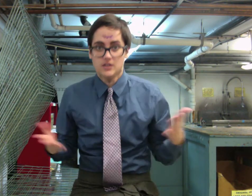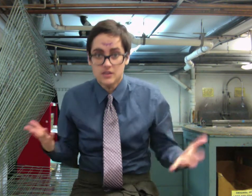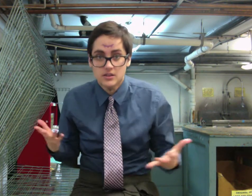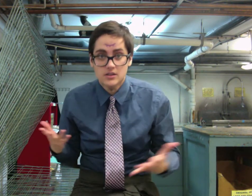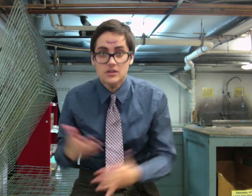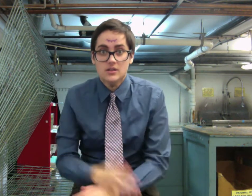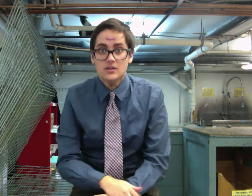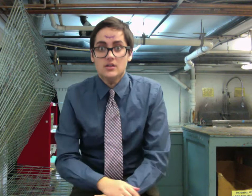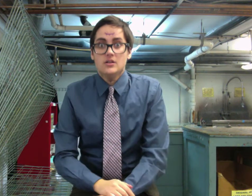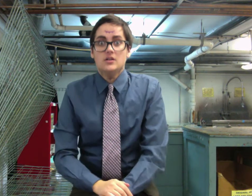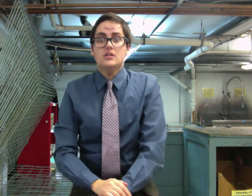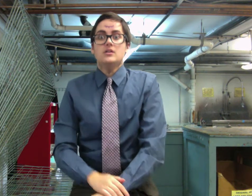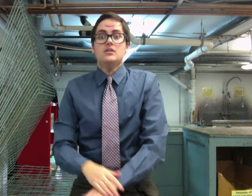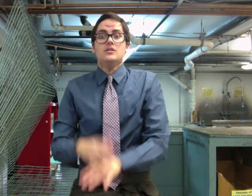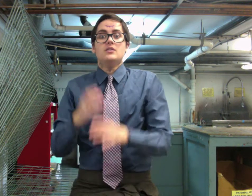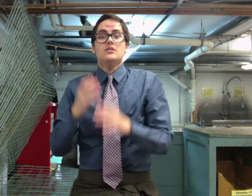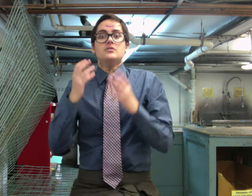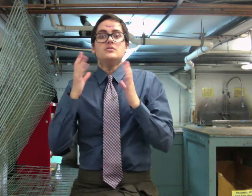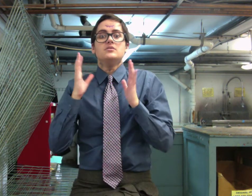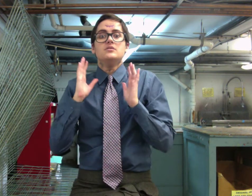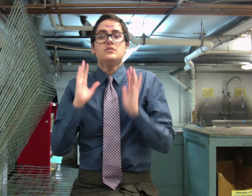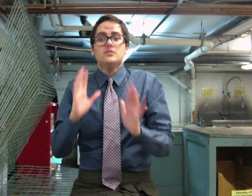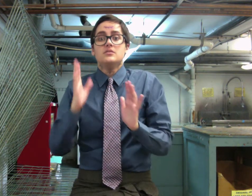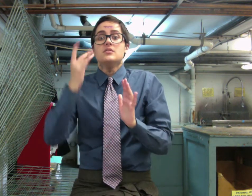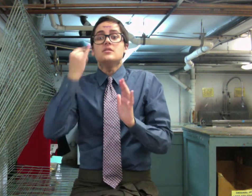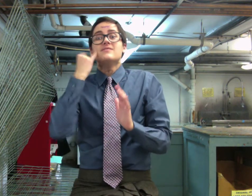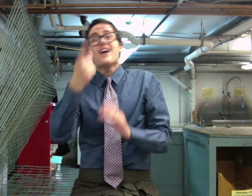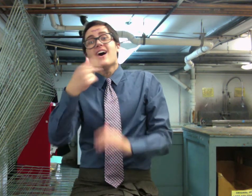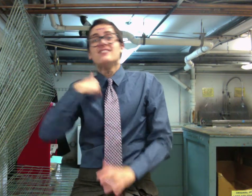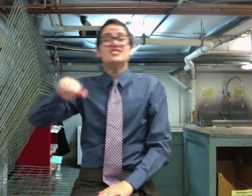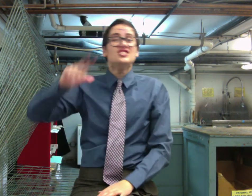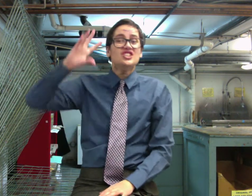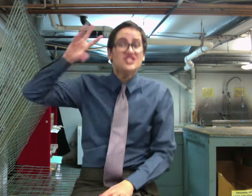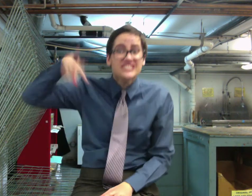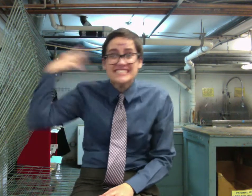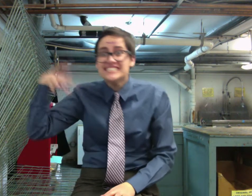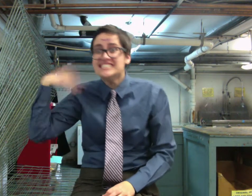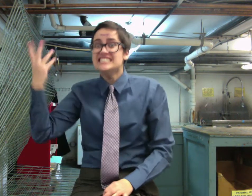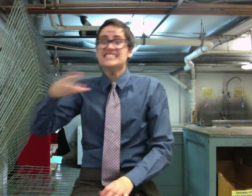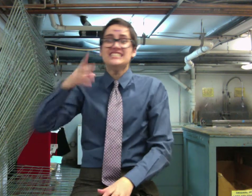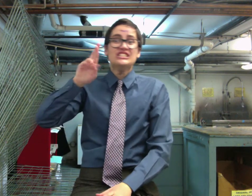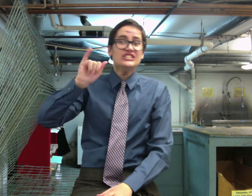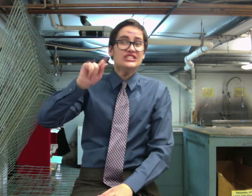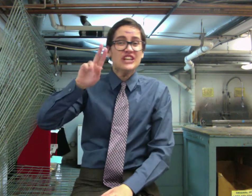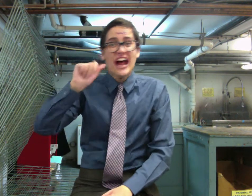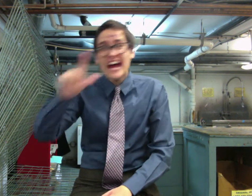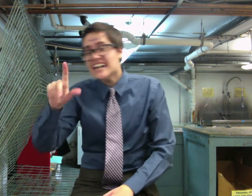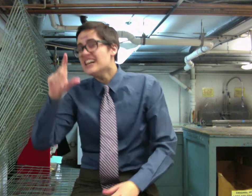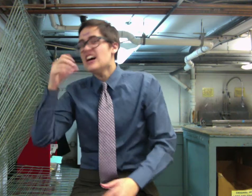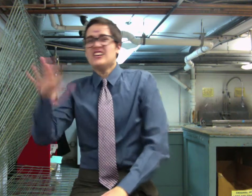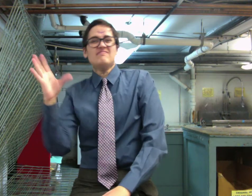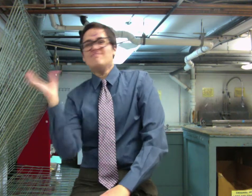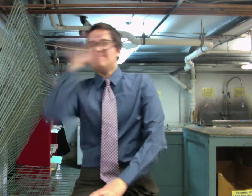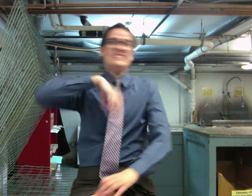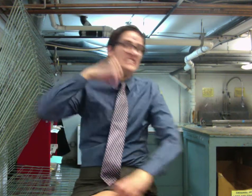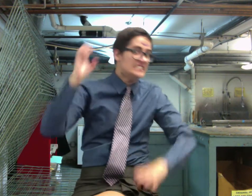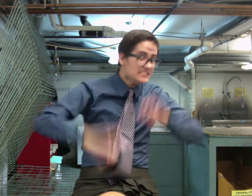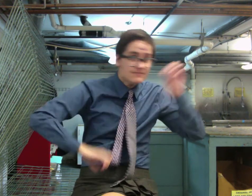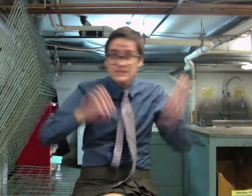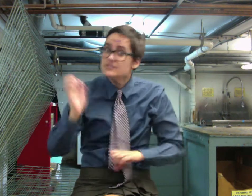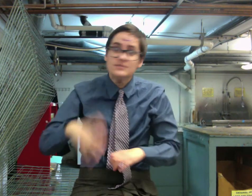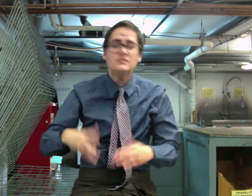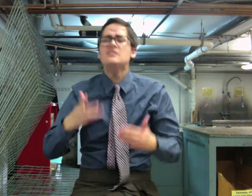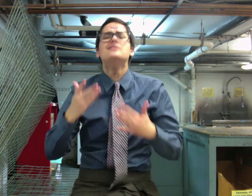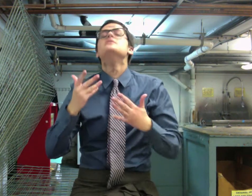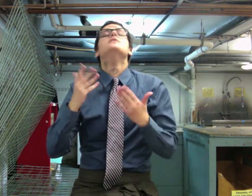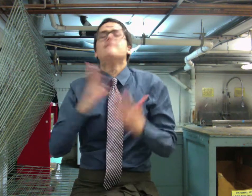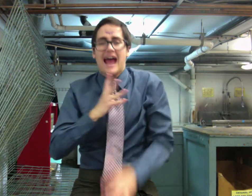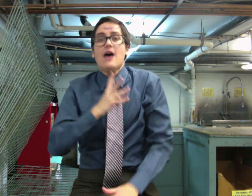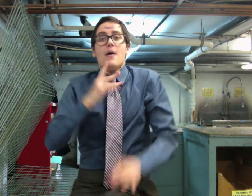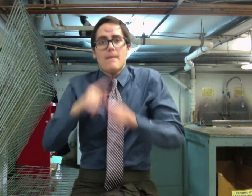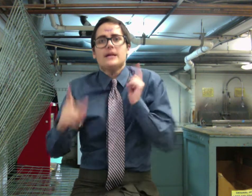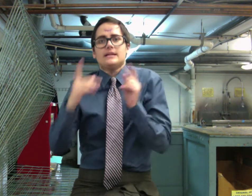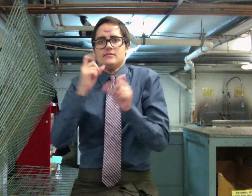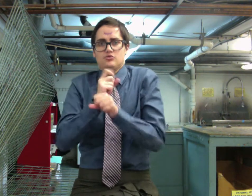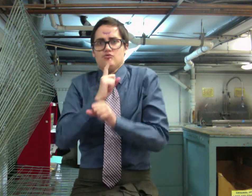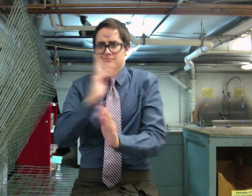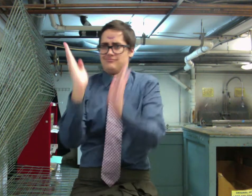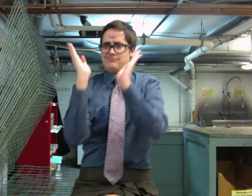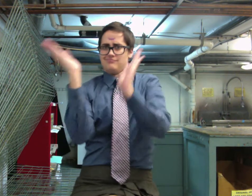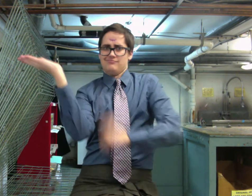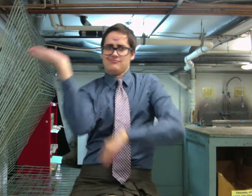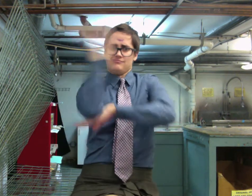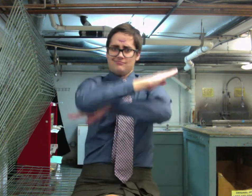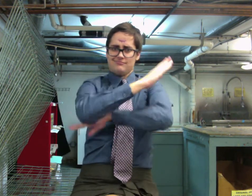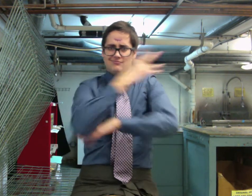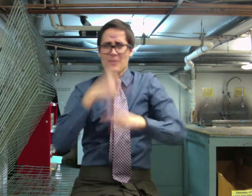and keep any rituals or crazed experiments to hours in which no one is